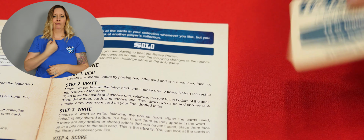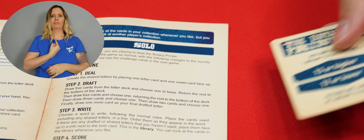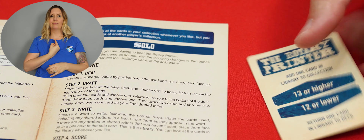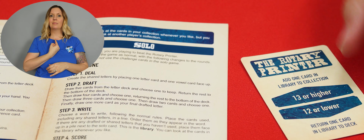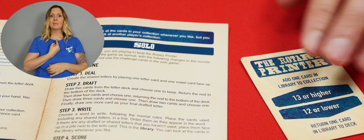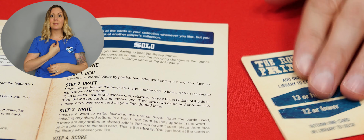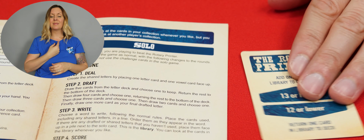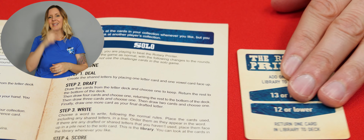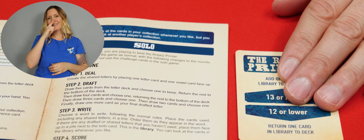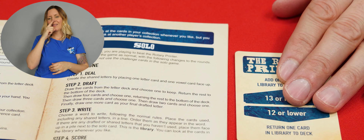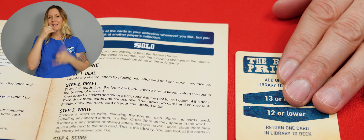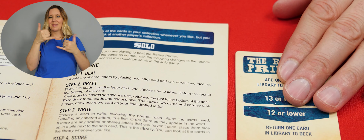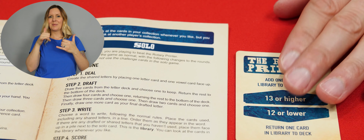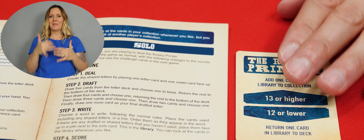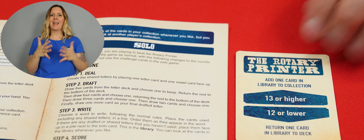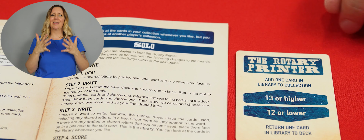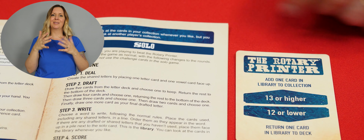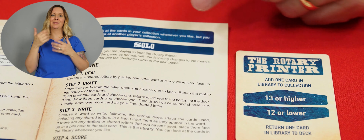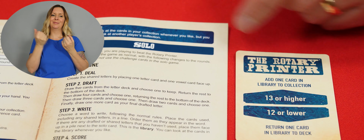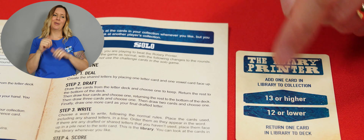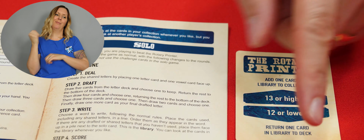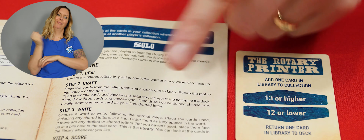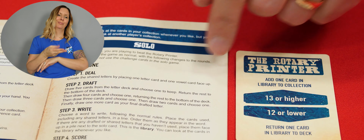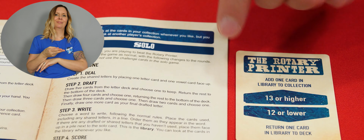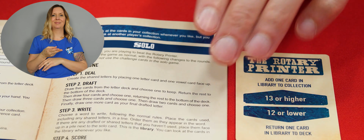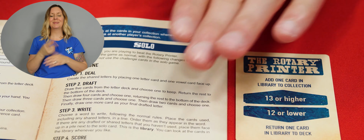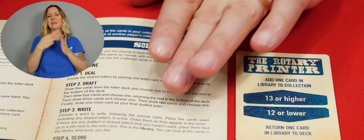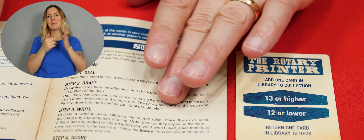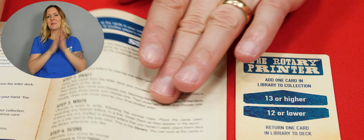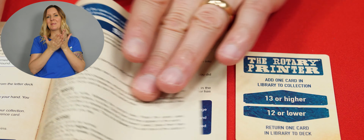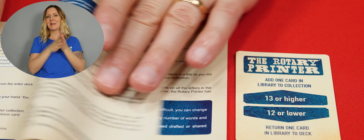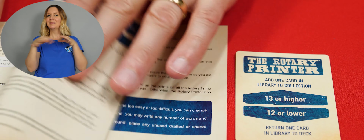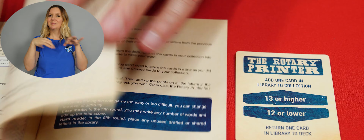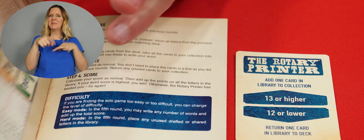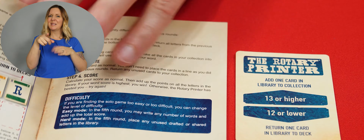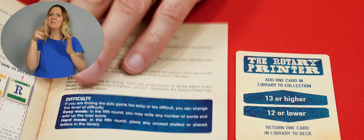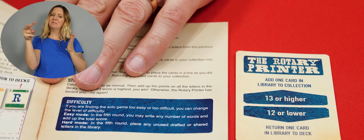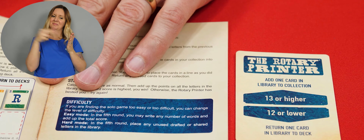trying to beat a rotary printer. You’ll find this explained here in the rule book